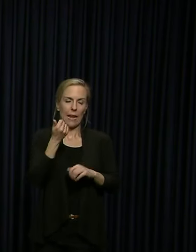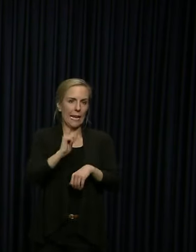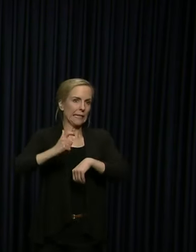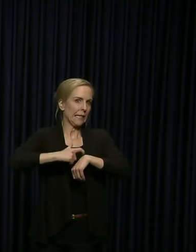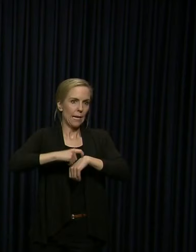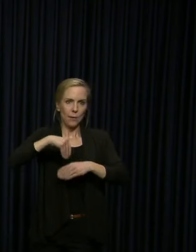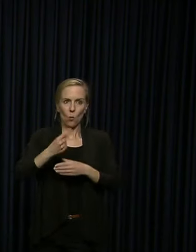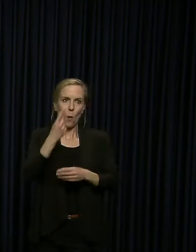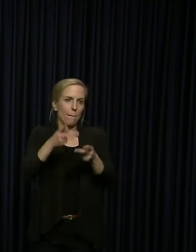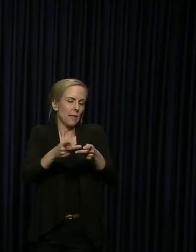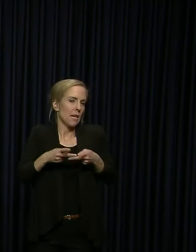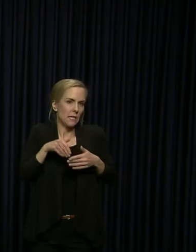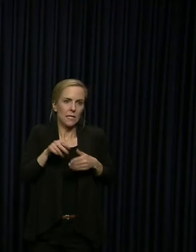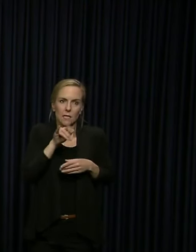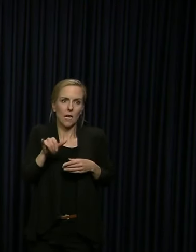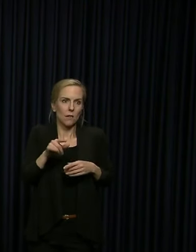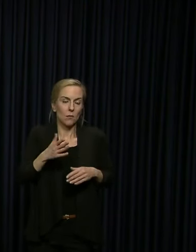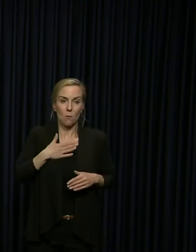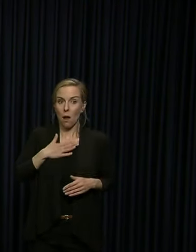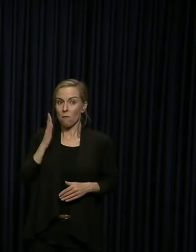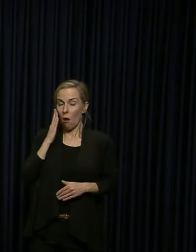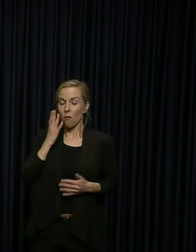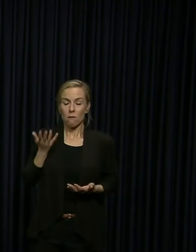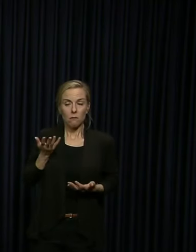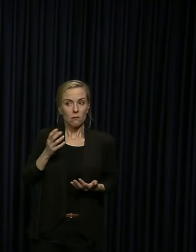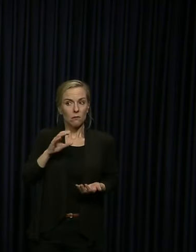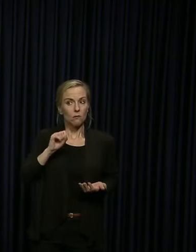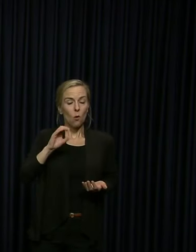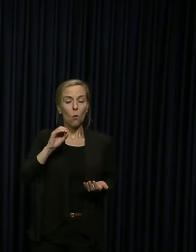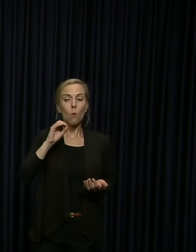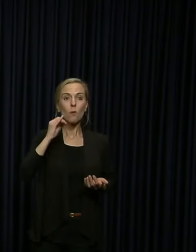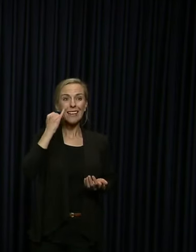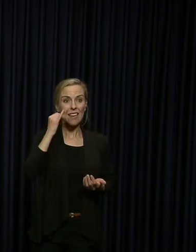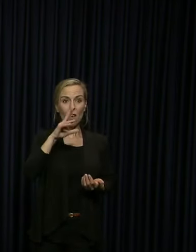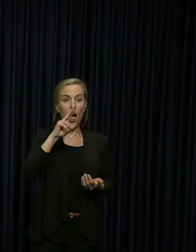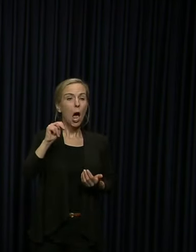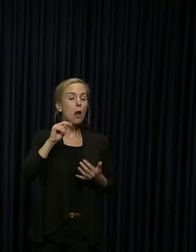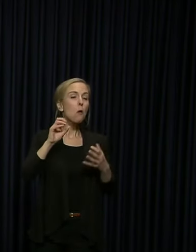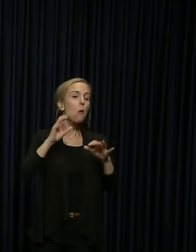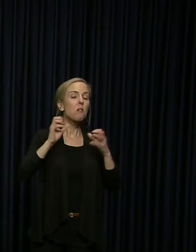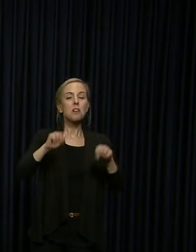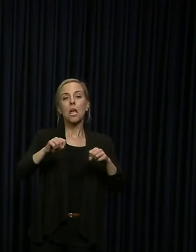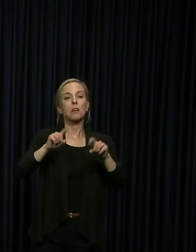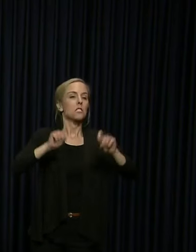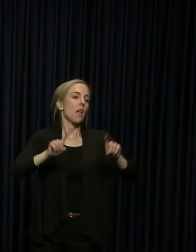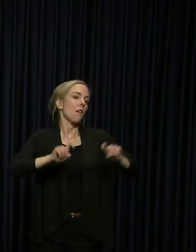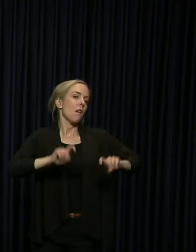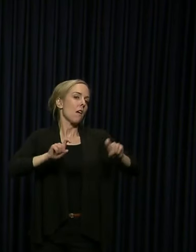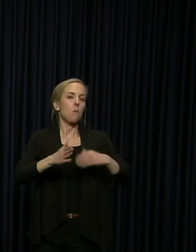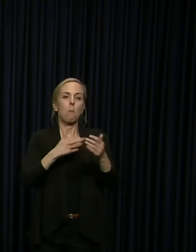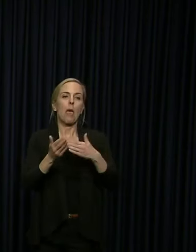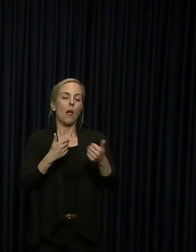THOSE PLACES BUSY DOING THAT. SO EVERY DAY OUR, OR